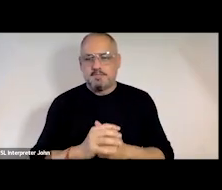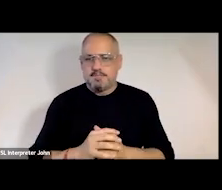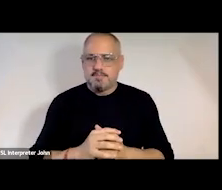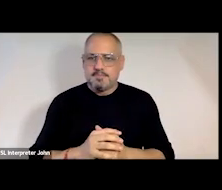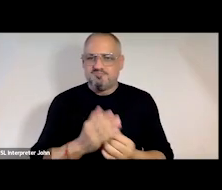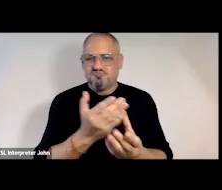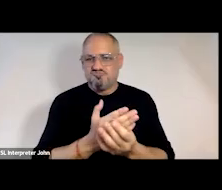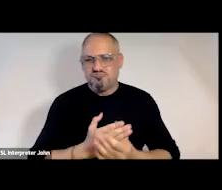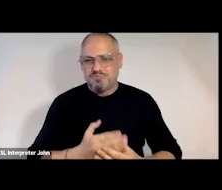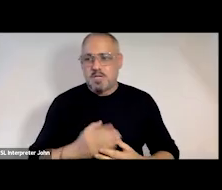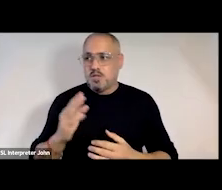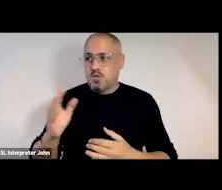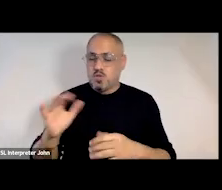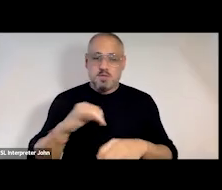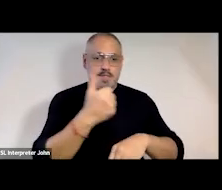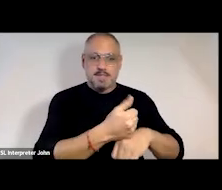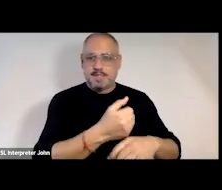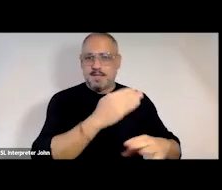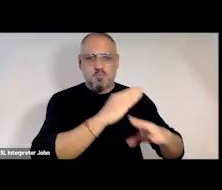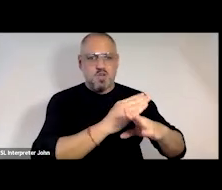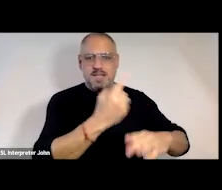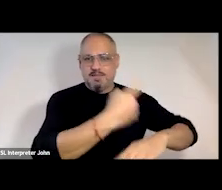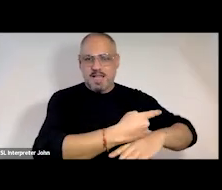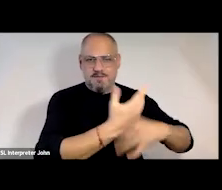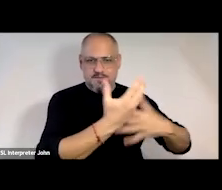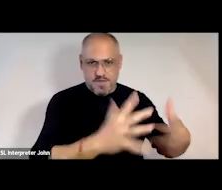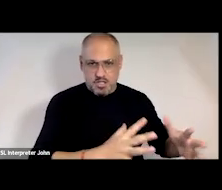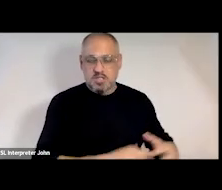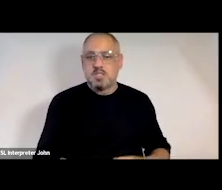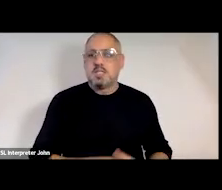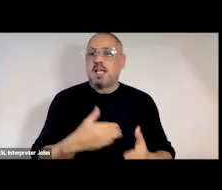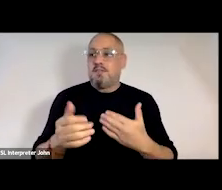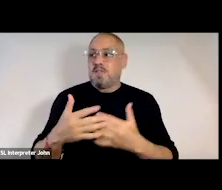So you've set the per person's protective filing date. And even though collecting medical records